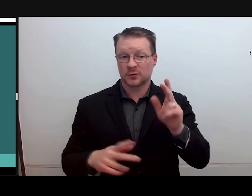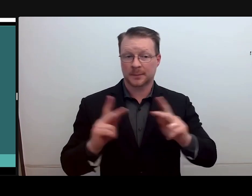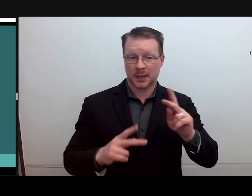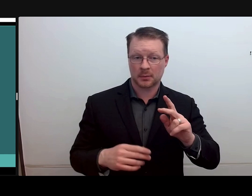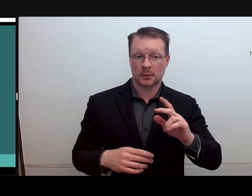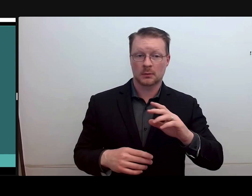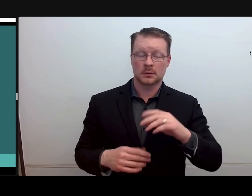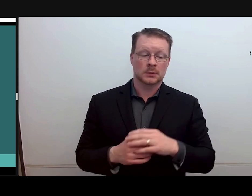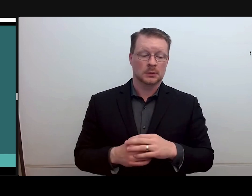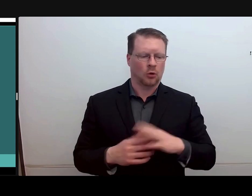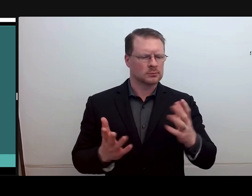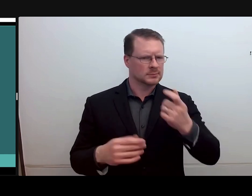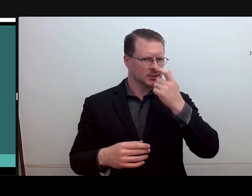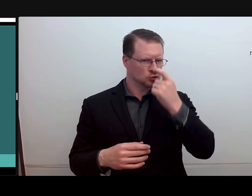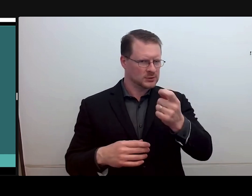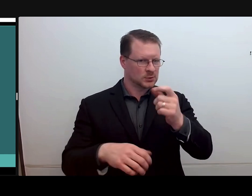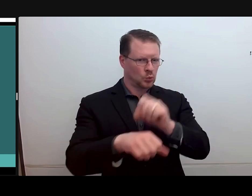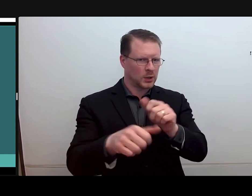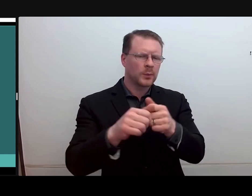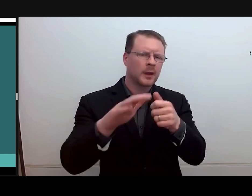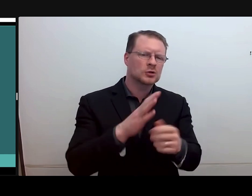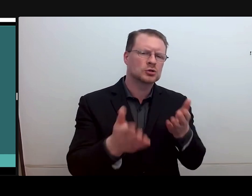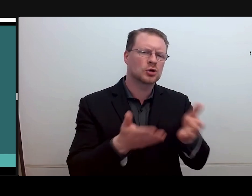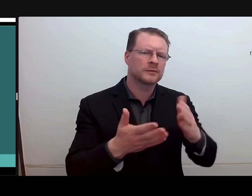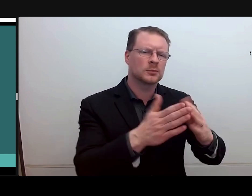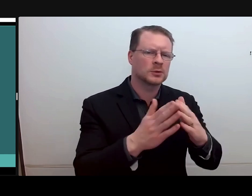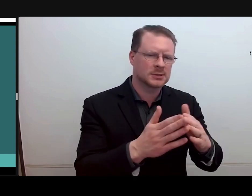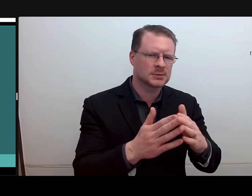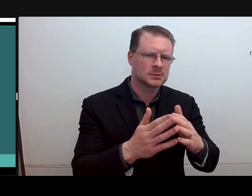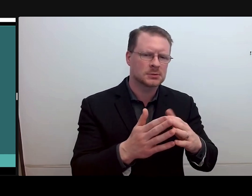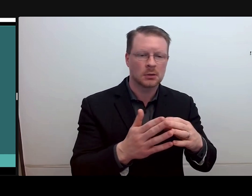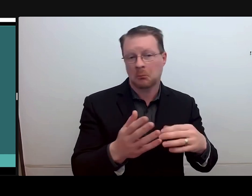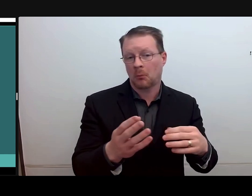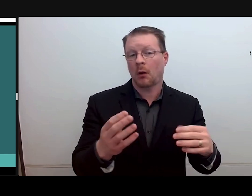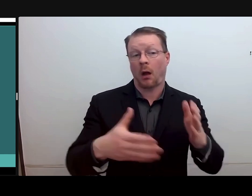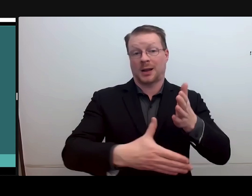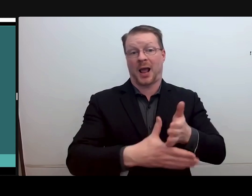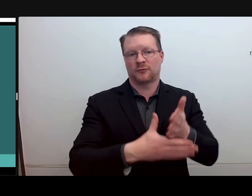So it seems that deaf and hard-of-hearing people are interested in working with underserved communities